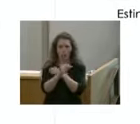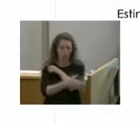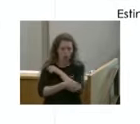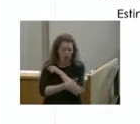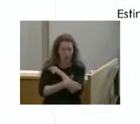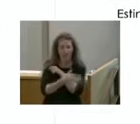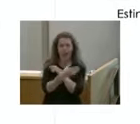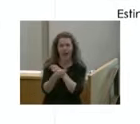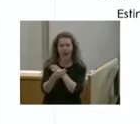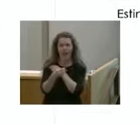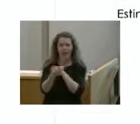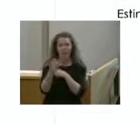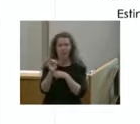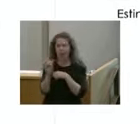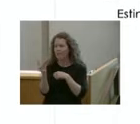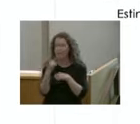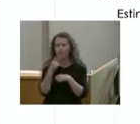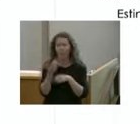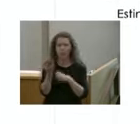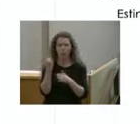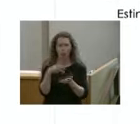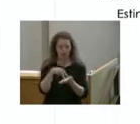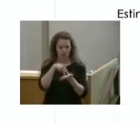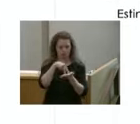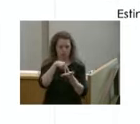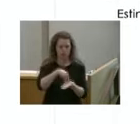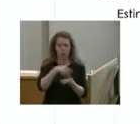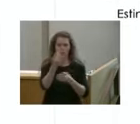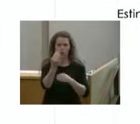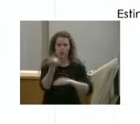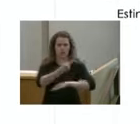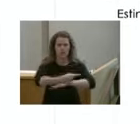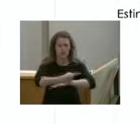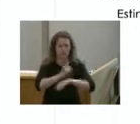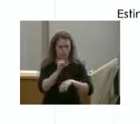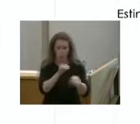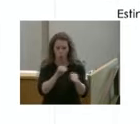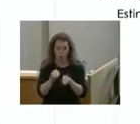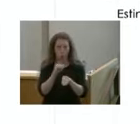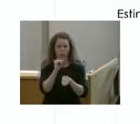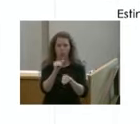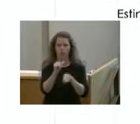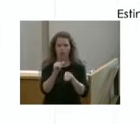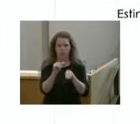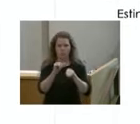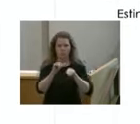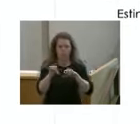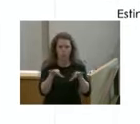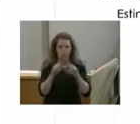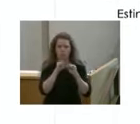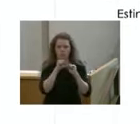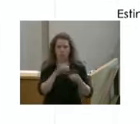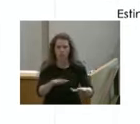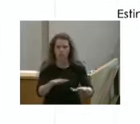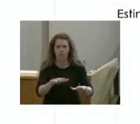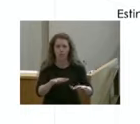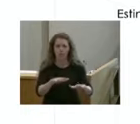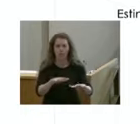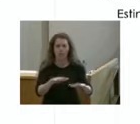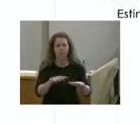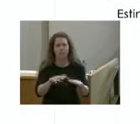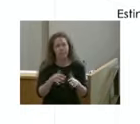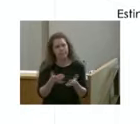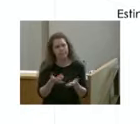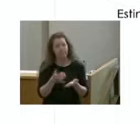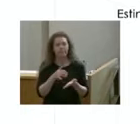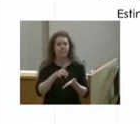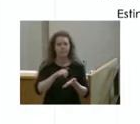suggested, it's possible that we'd be able to really develop a pure